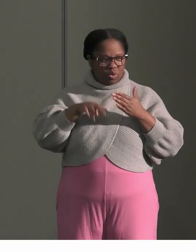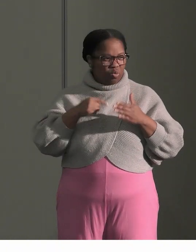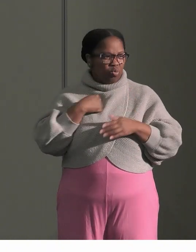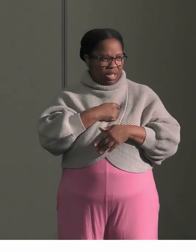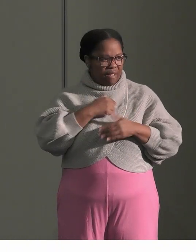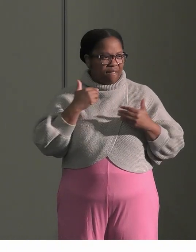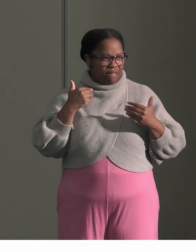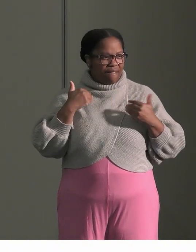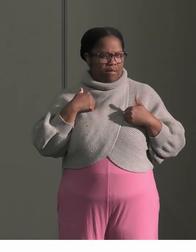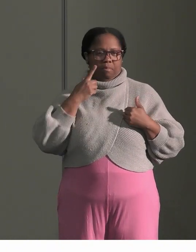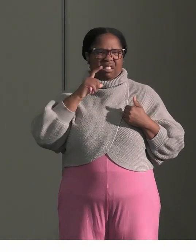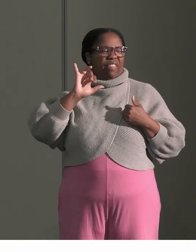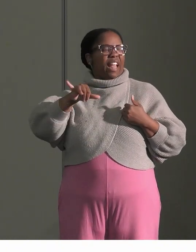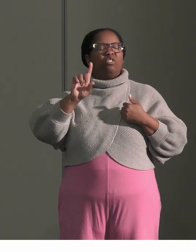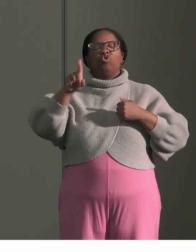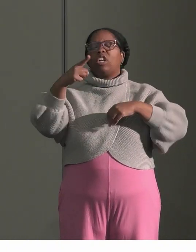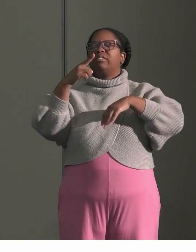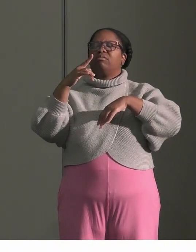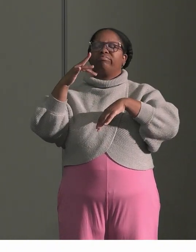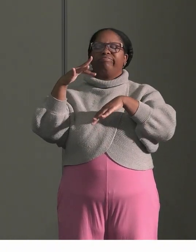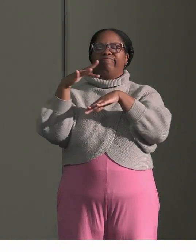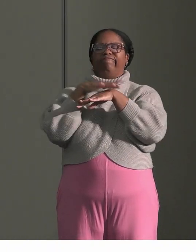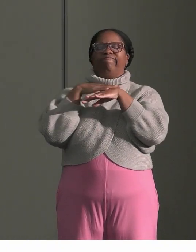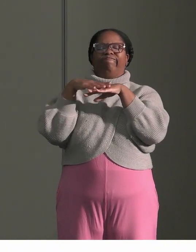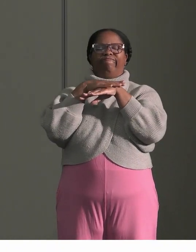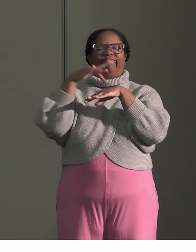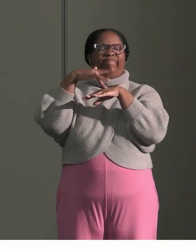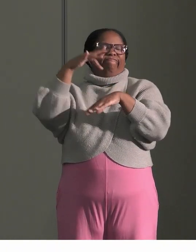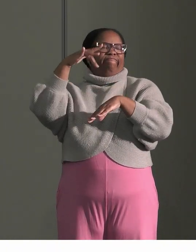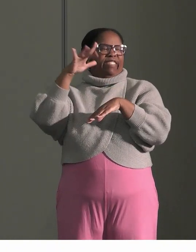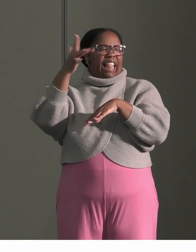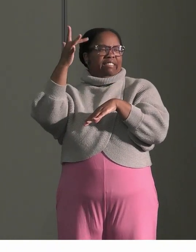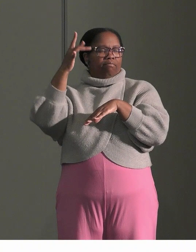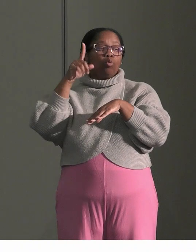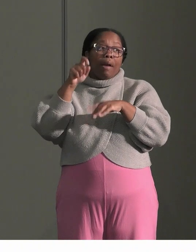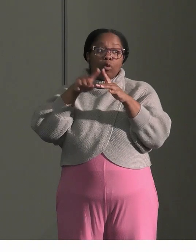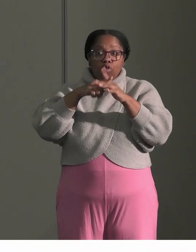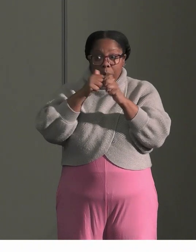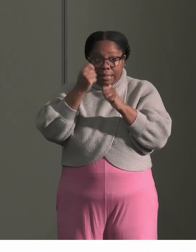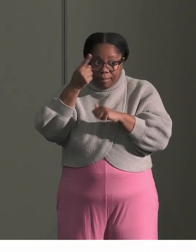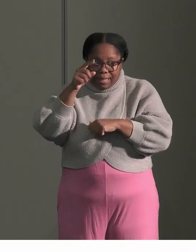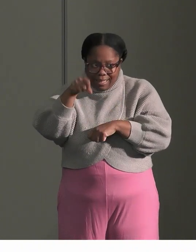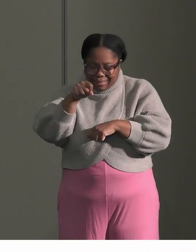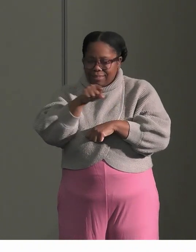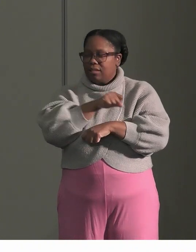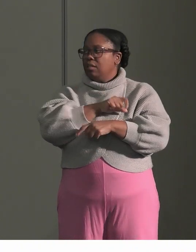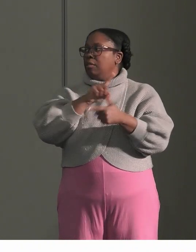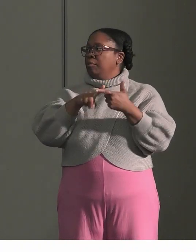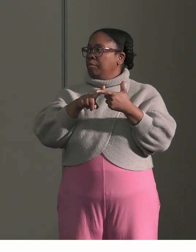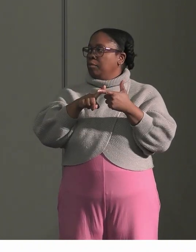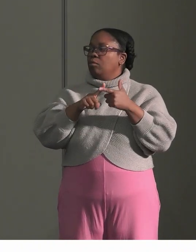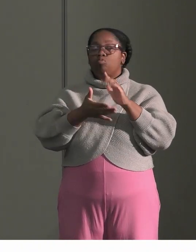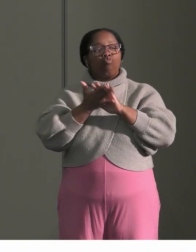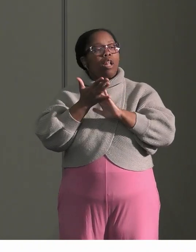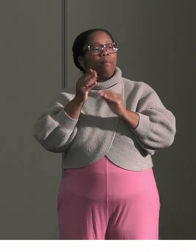is the surface. We need to start somewhere. But running more research. We did 3 studies.